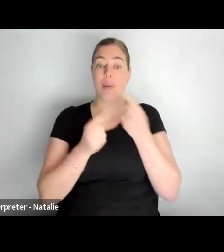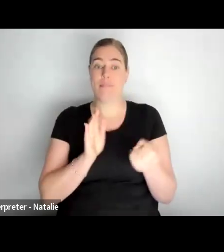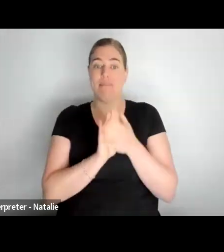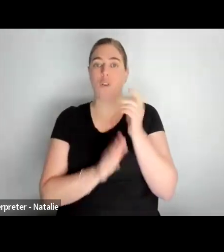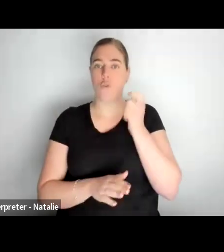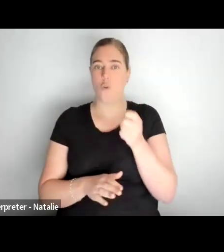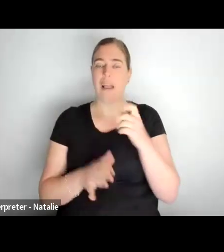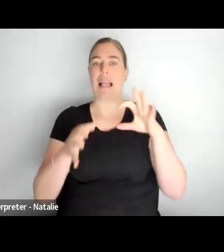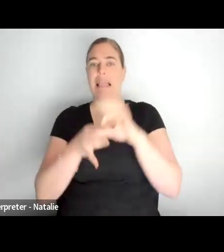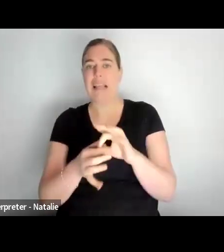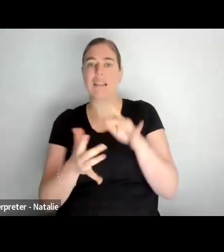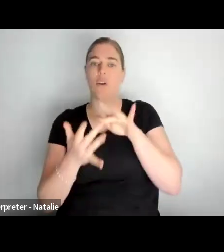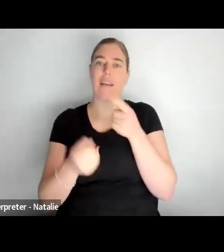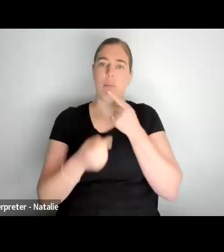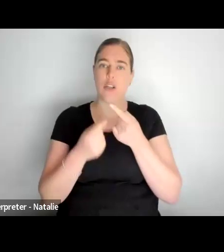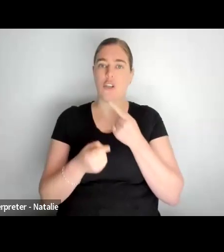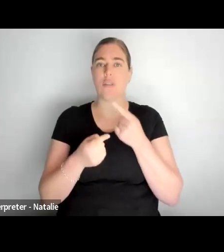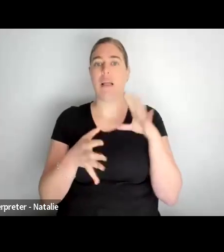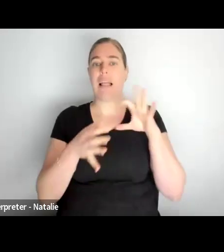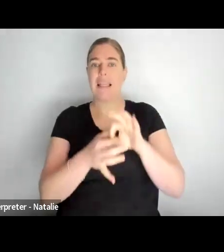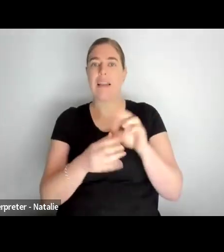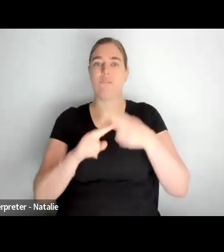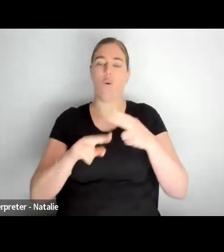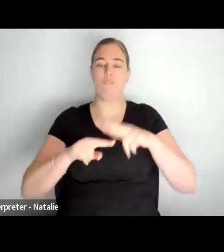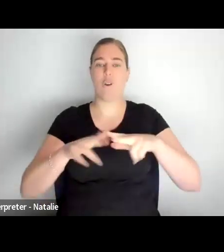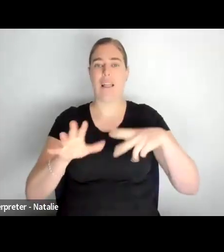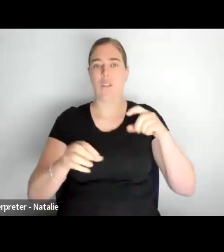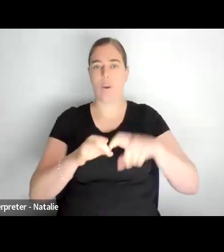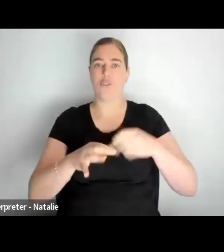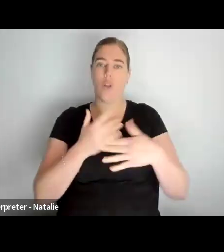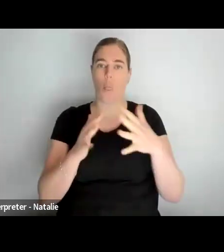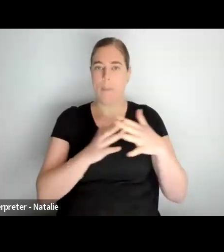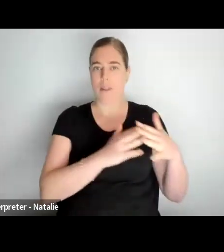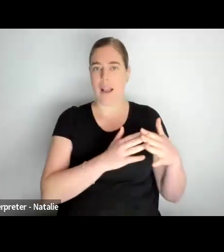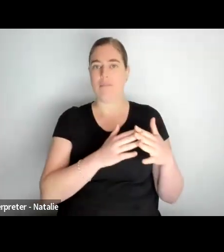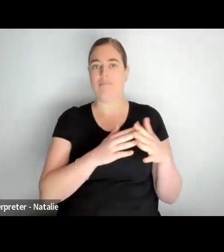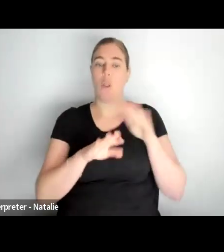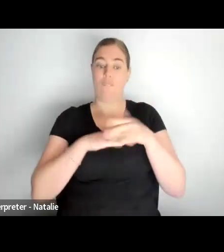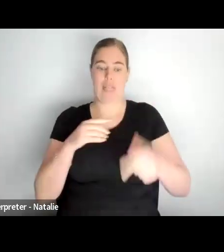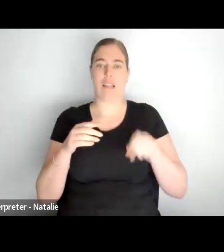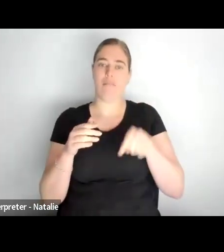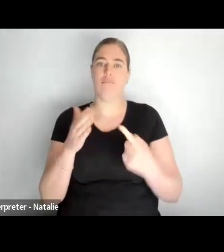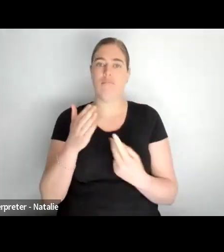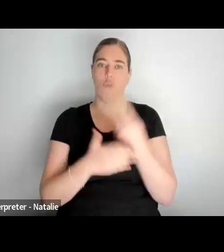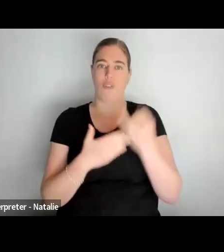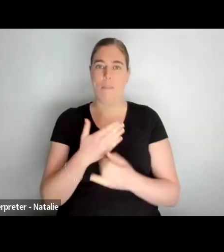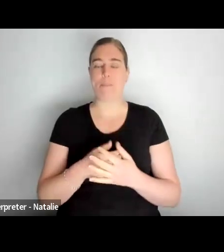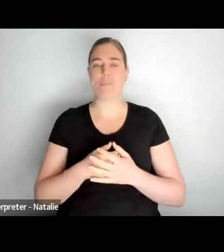to contact details, a link to the frequently asked questions on our website about this opportunity. Questions submitted through the question and answer function will be moderated by